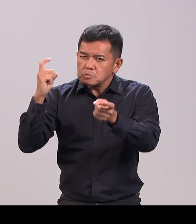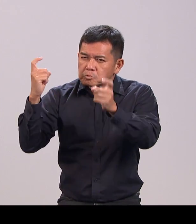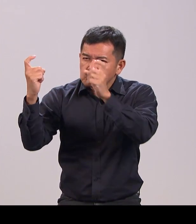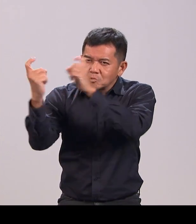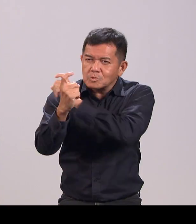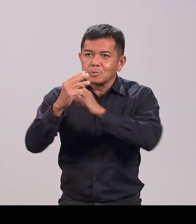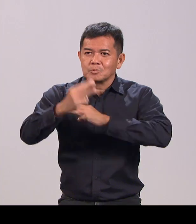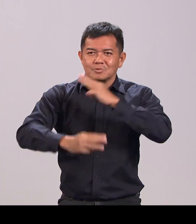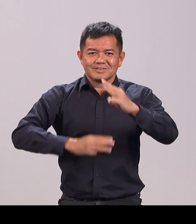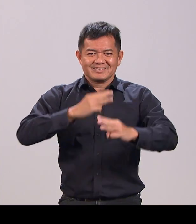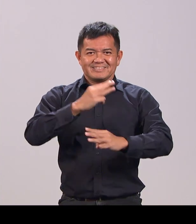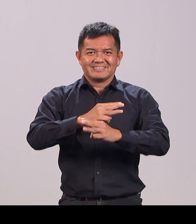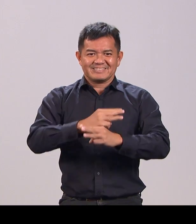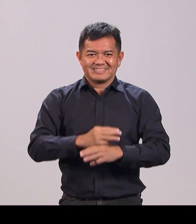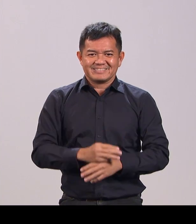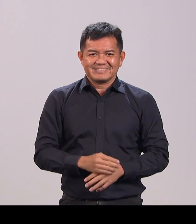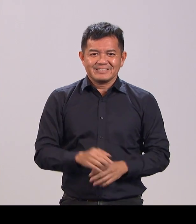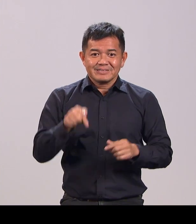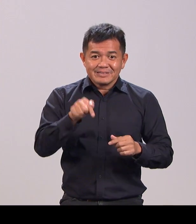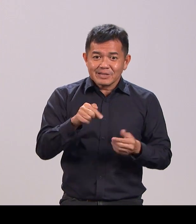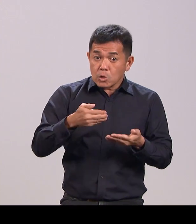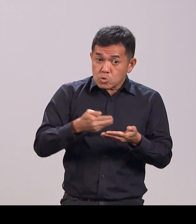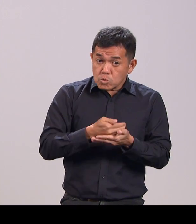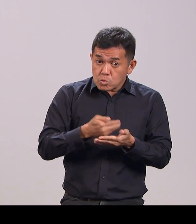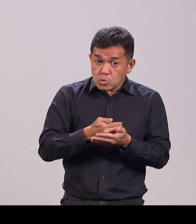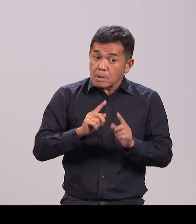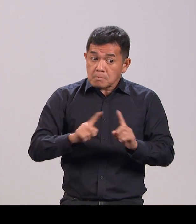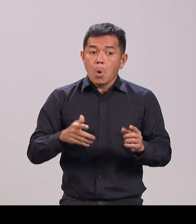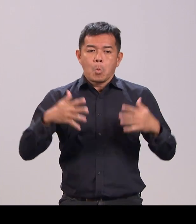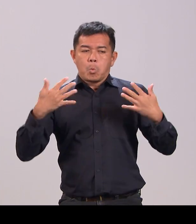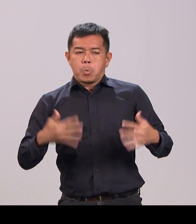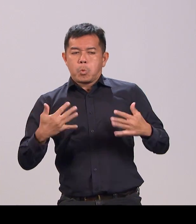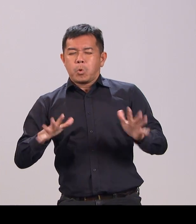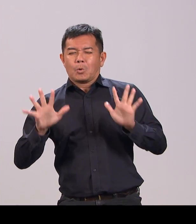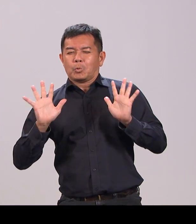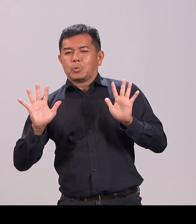It is still early days, but it looks promising. The start-ups are growing, and the investors are paying attention.